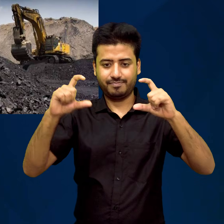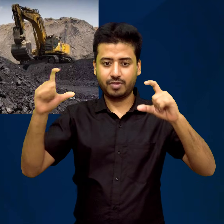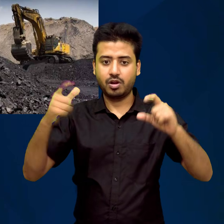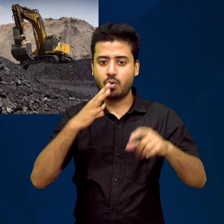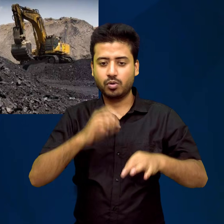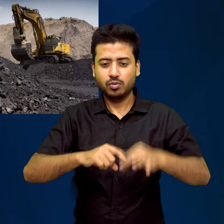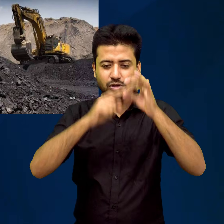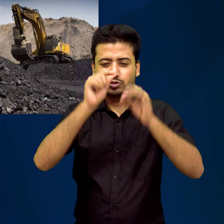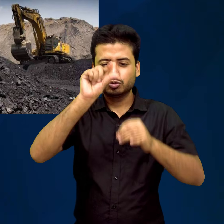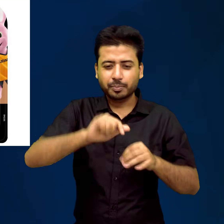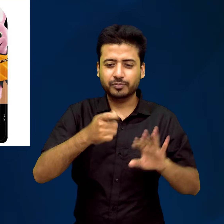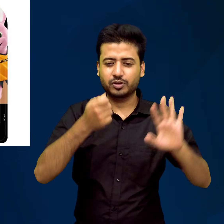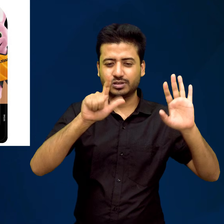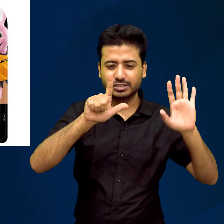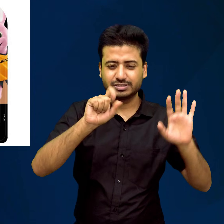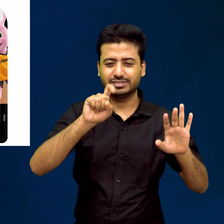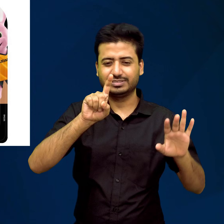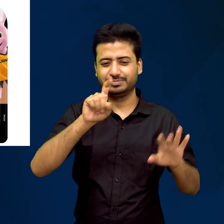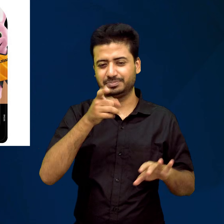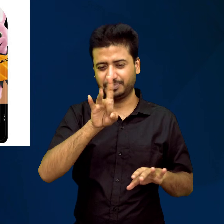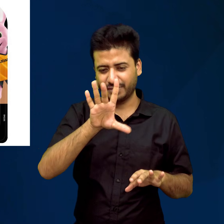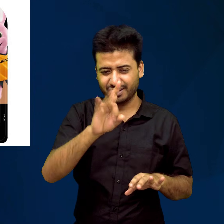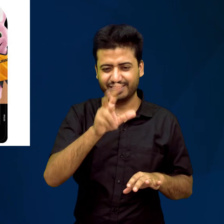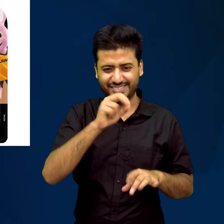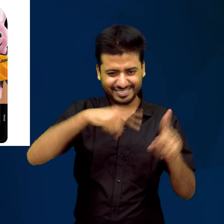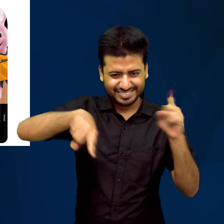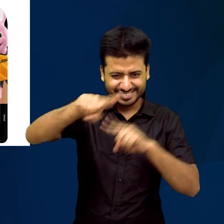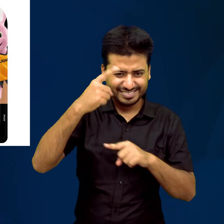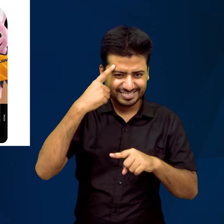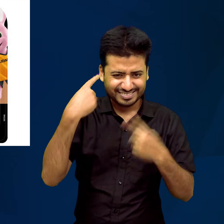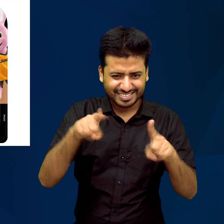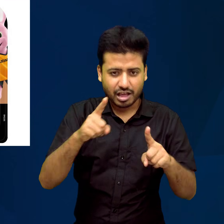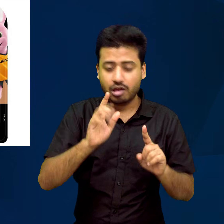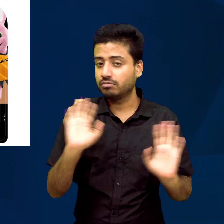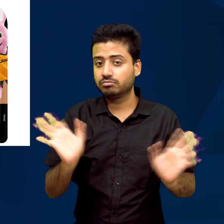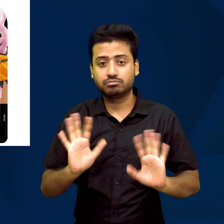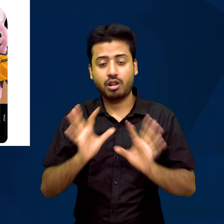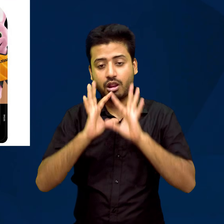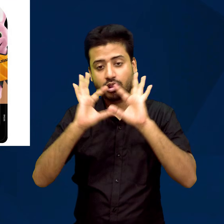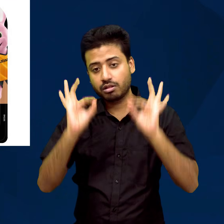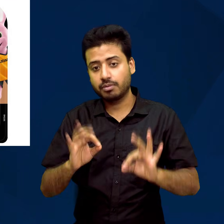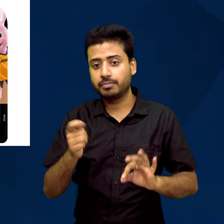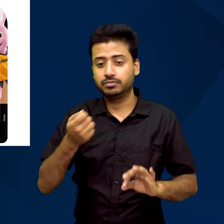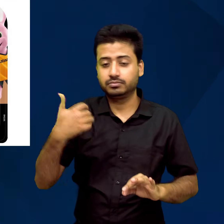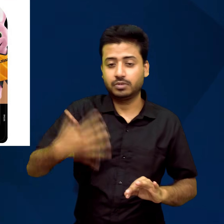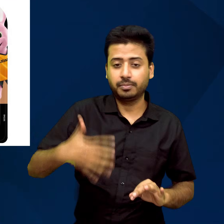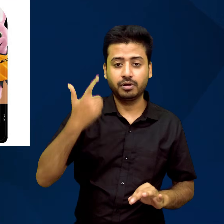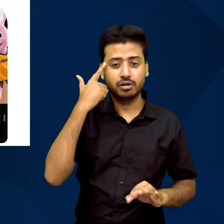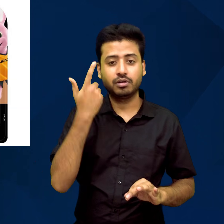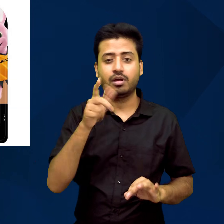and zinc chloride. For filling the can, the black paste is injected into the zinc can, filling it